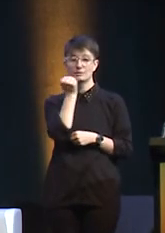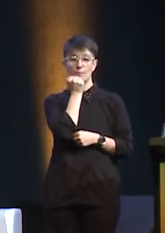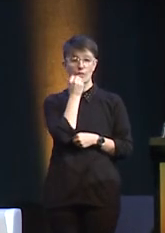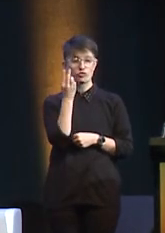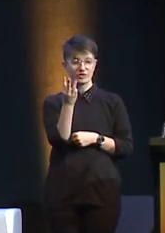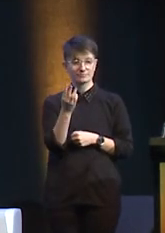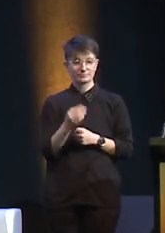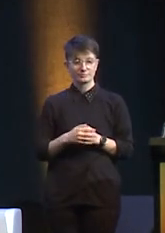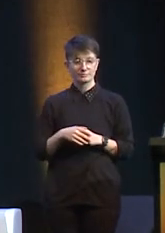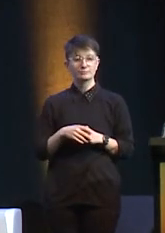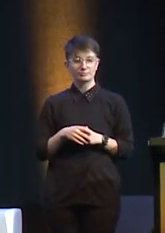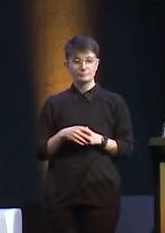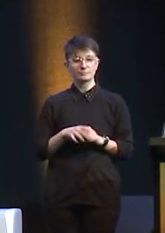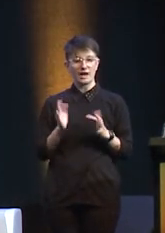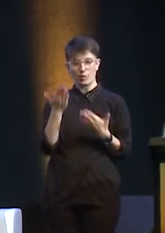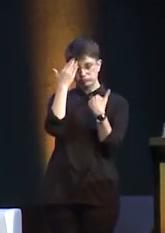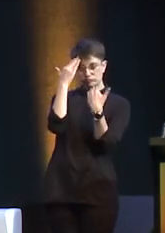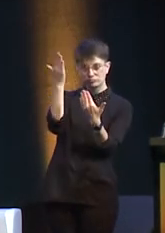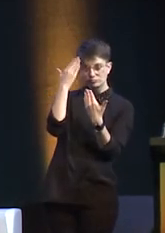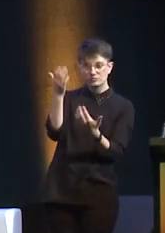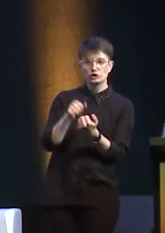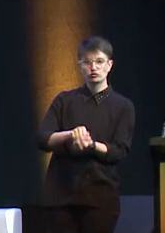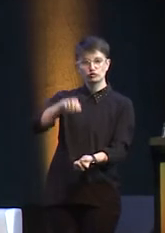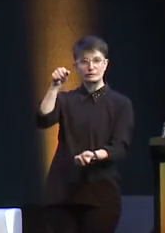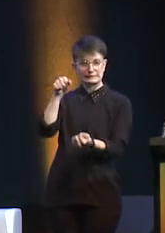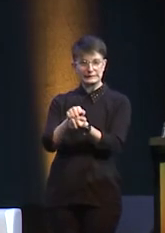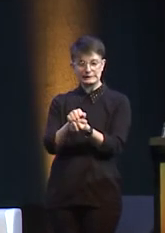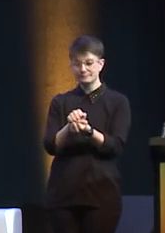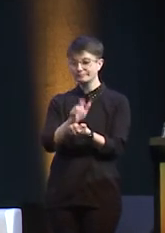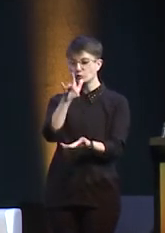around the mechanisms that we've put in place to ensure the core principles of the Treaty